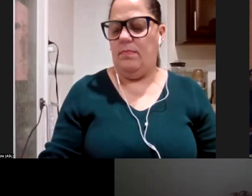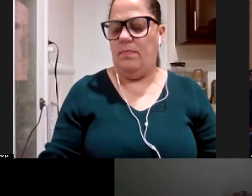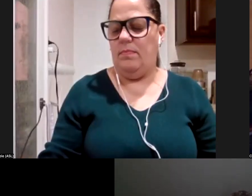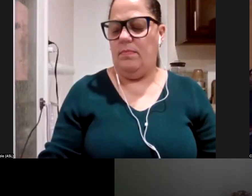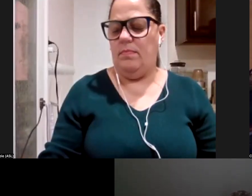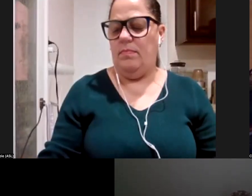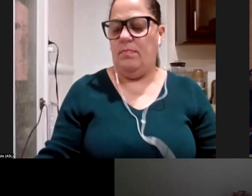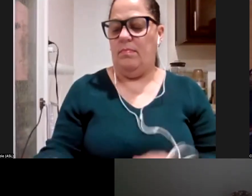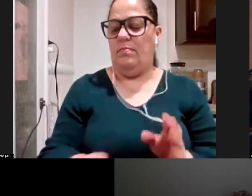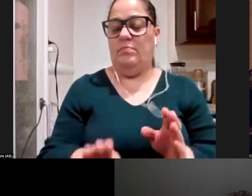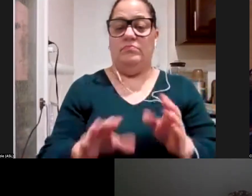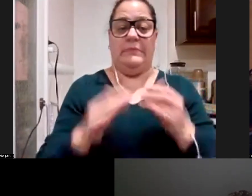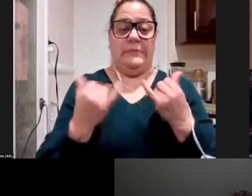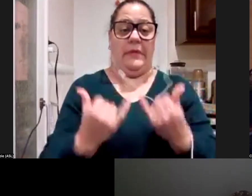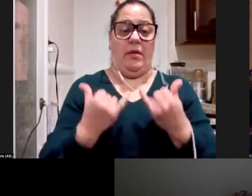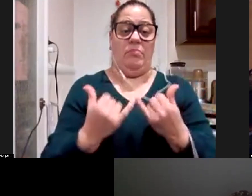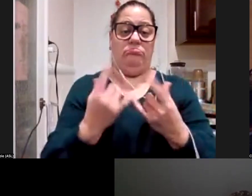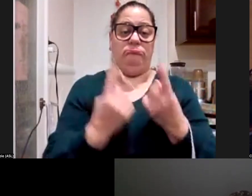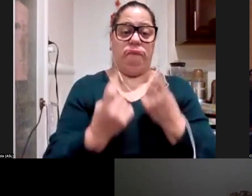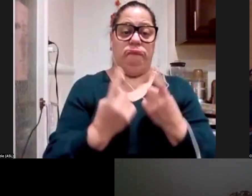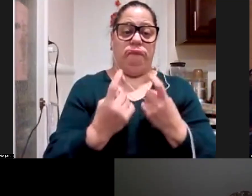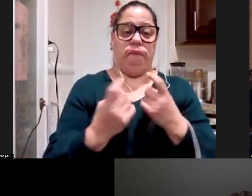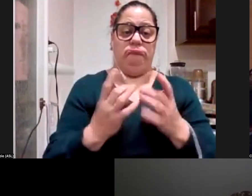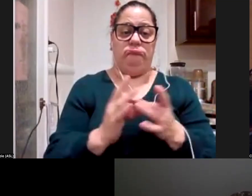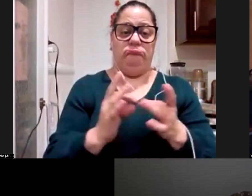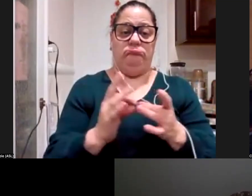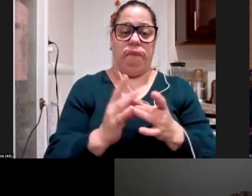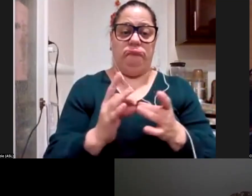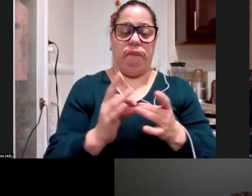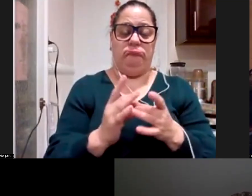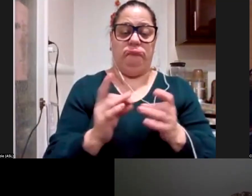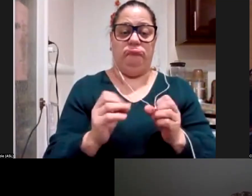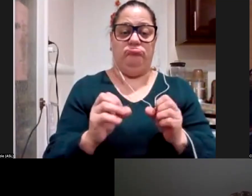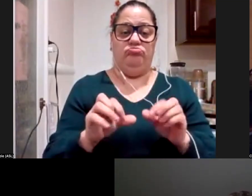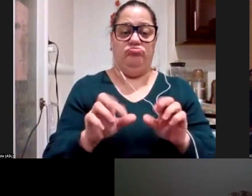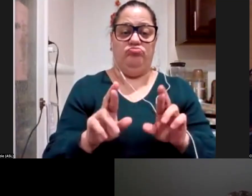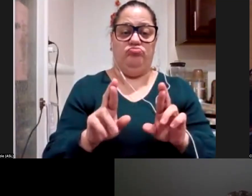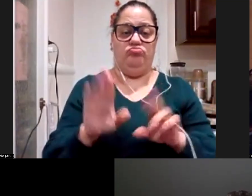or comments. You can put your comments in the chat. um you can uh raise your hand and